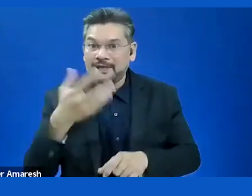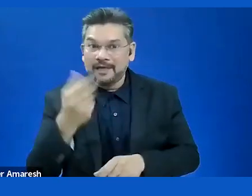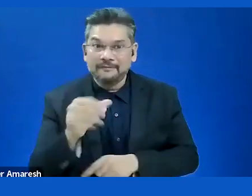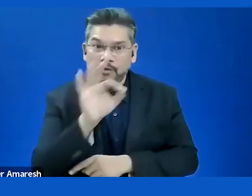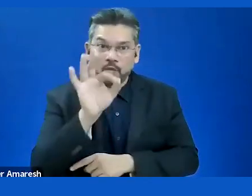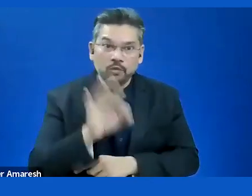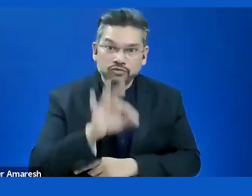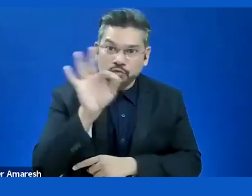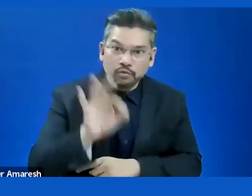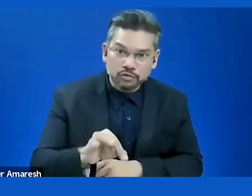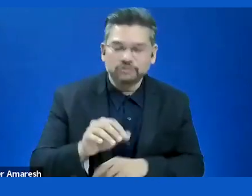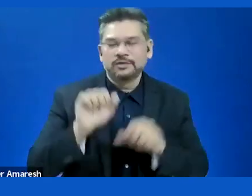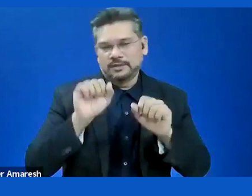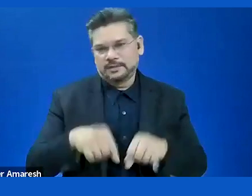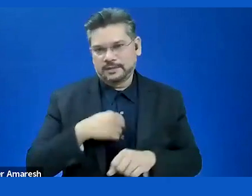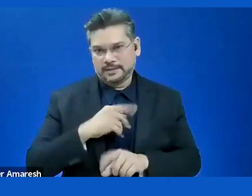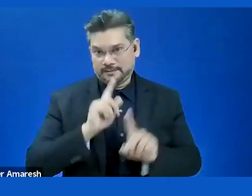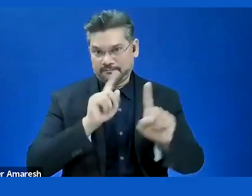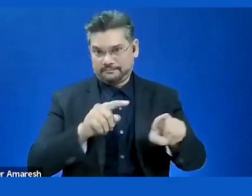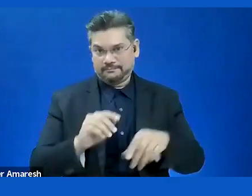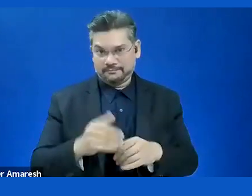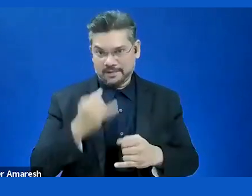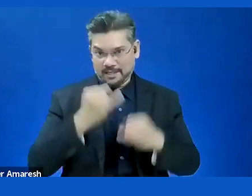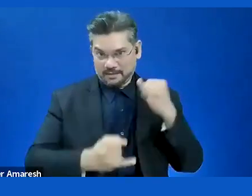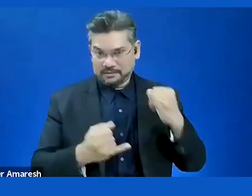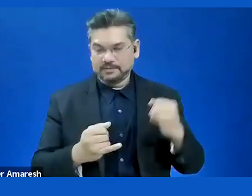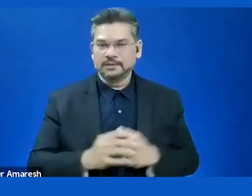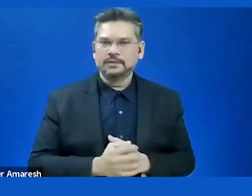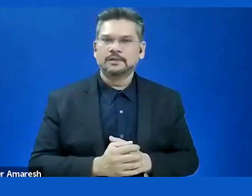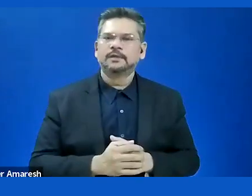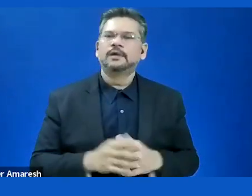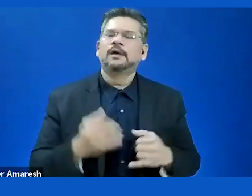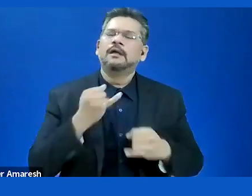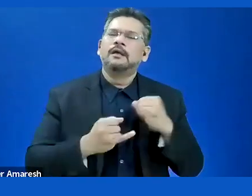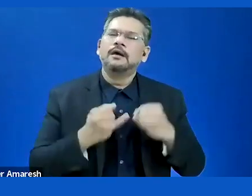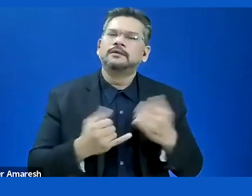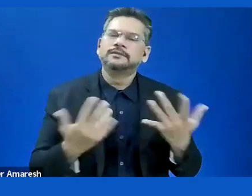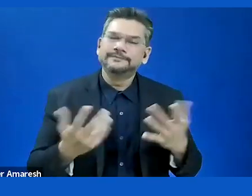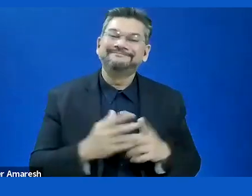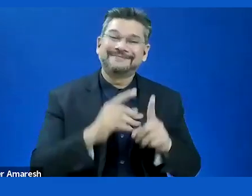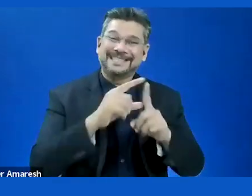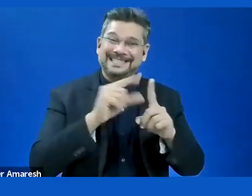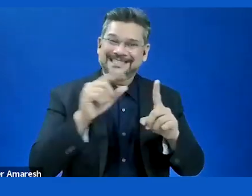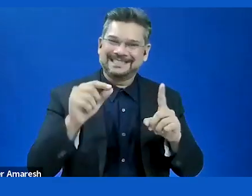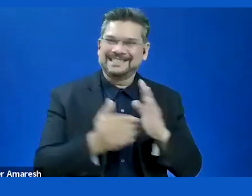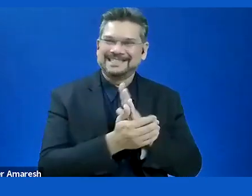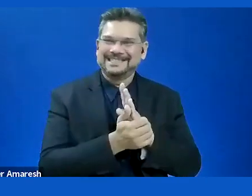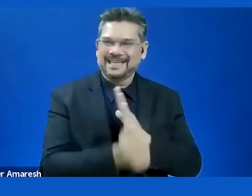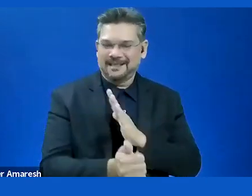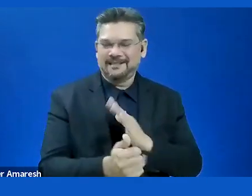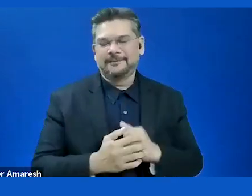Last but not least, few remarks about digital skills. We acknowledge the challenges we face